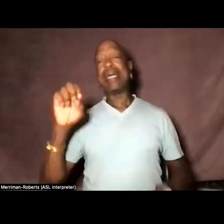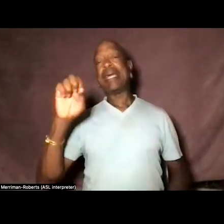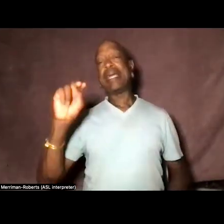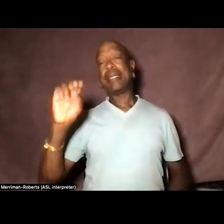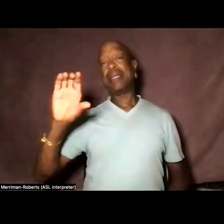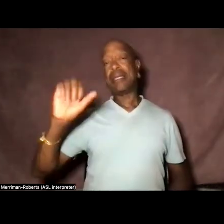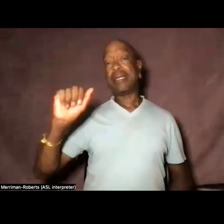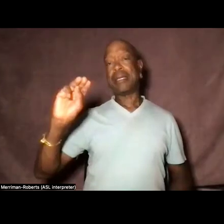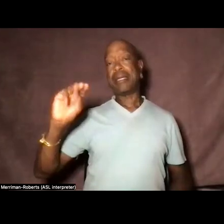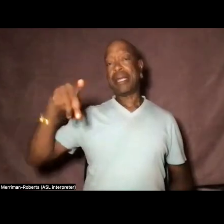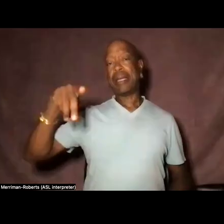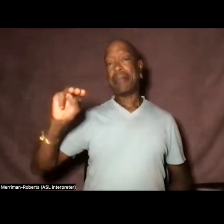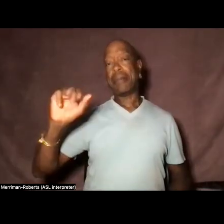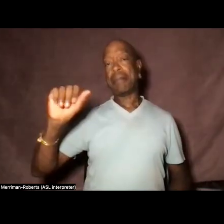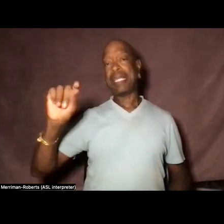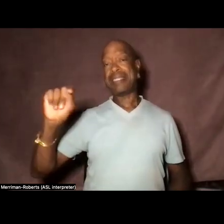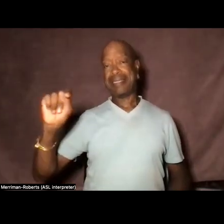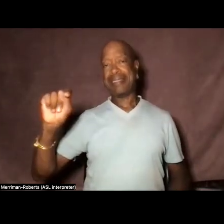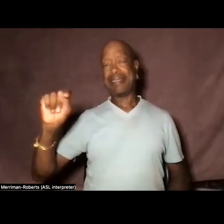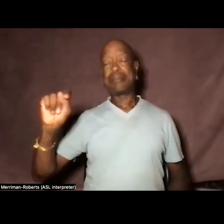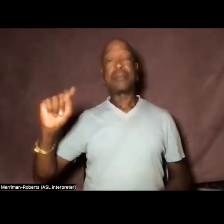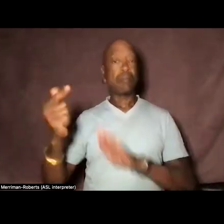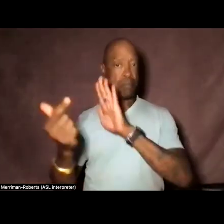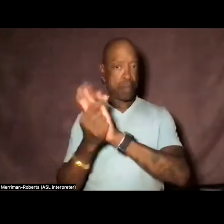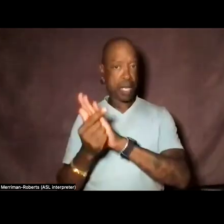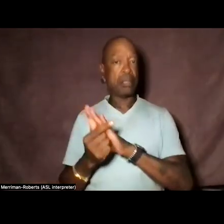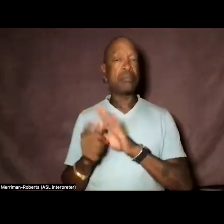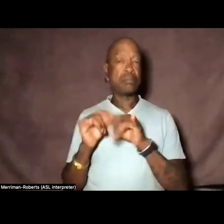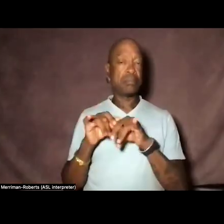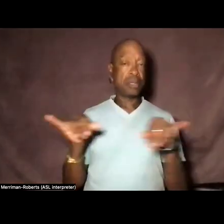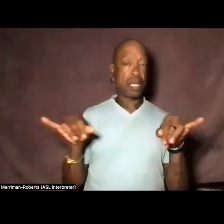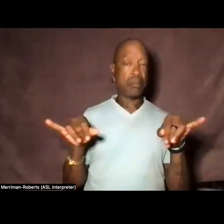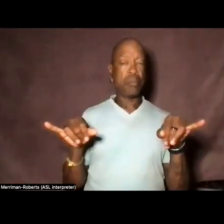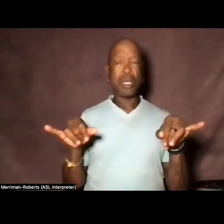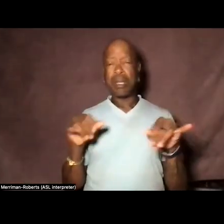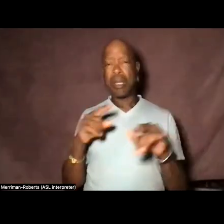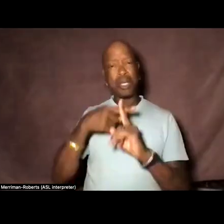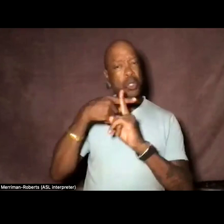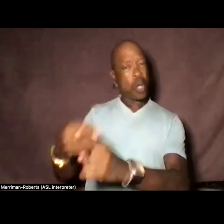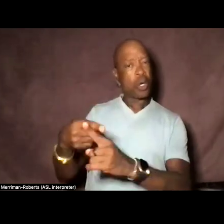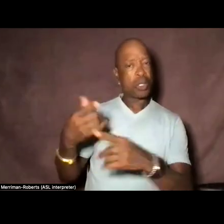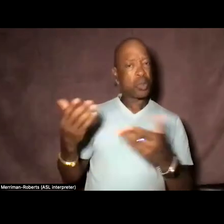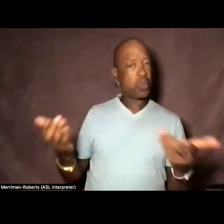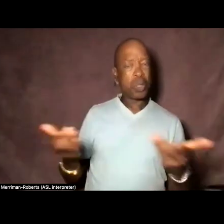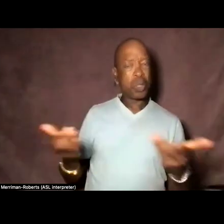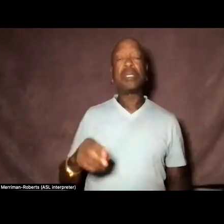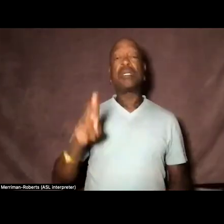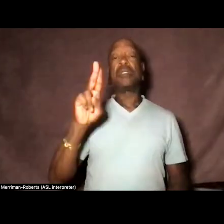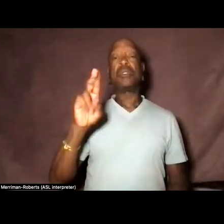are these things targeting right um I'm going to quote the UC Berkeley uh SJP students for